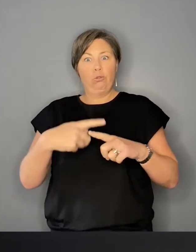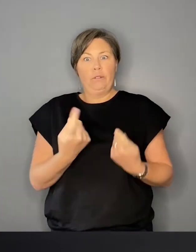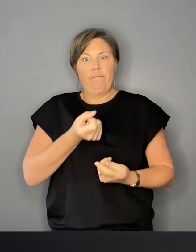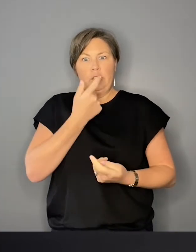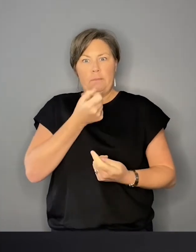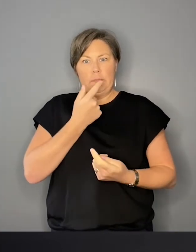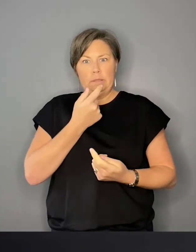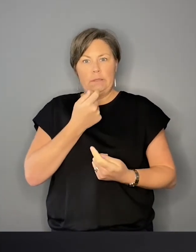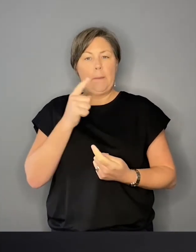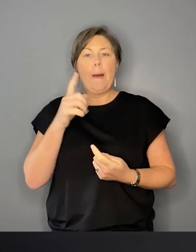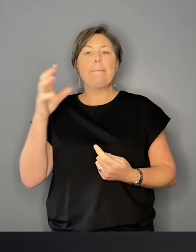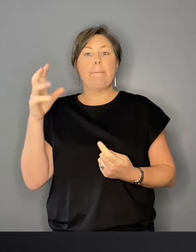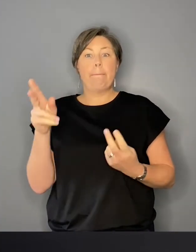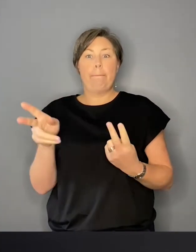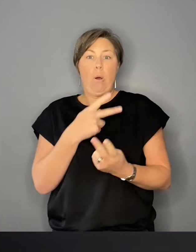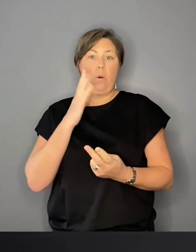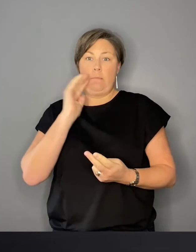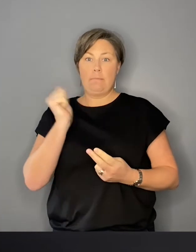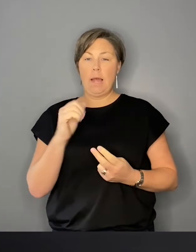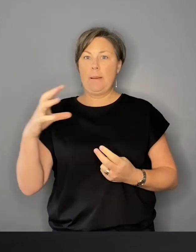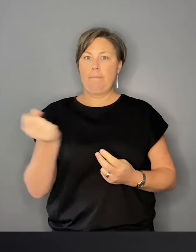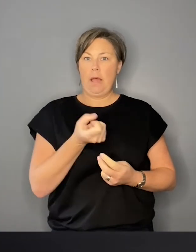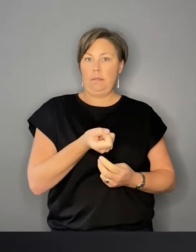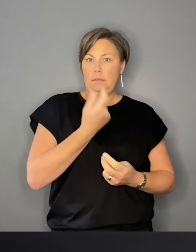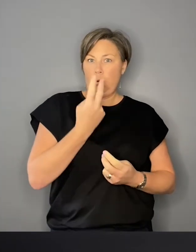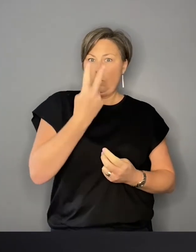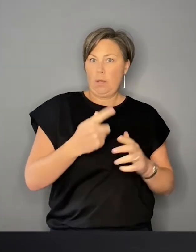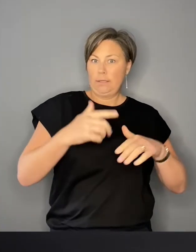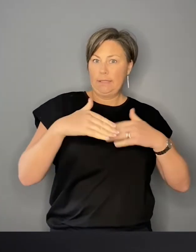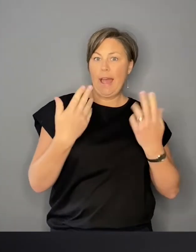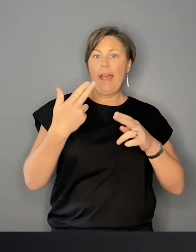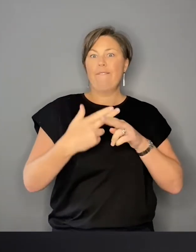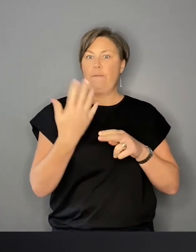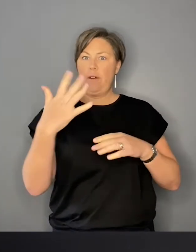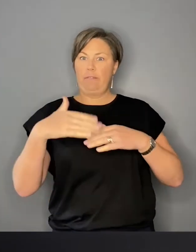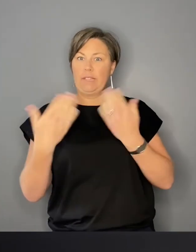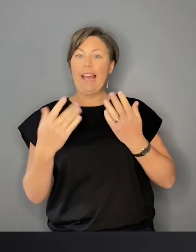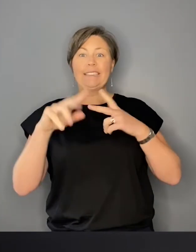But in both cases, the medicines are taken twice a day for five days. If you have severe kidney or liver disease,